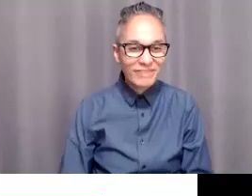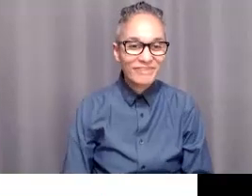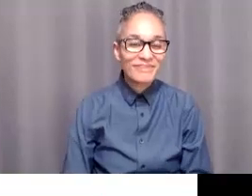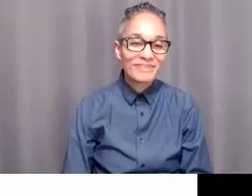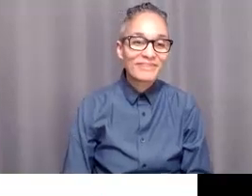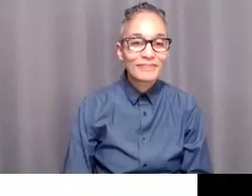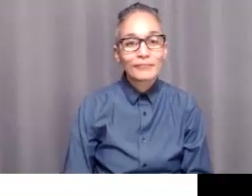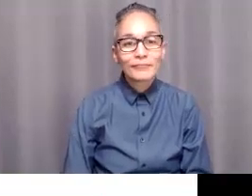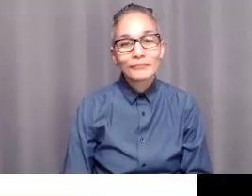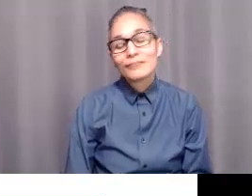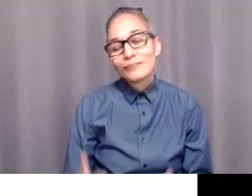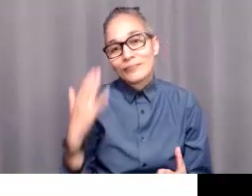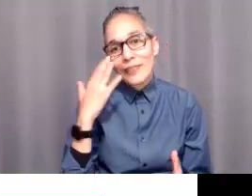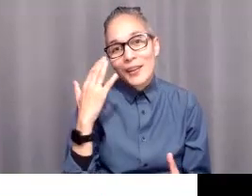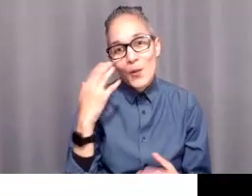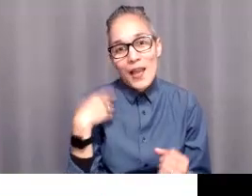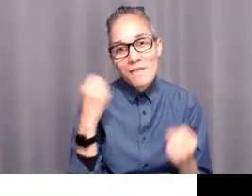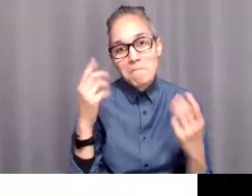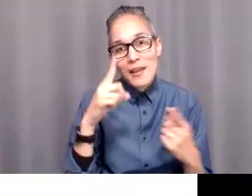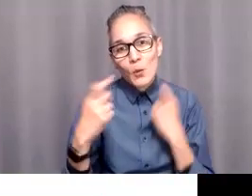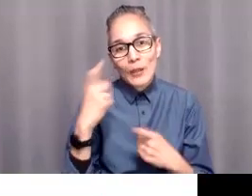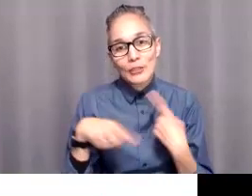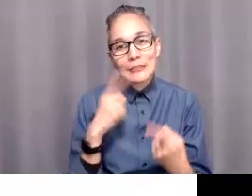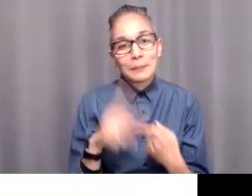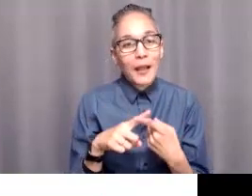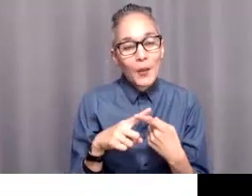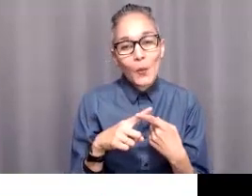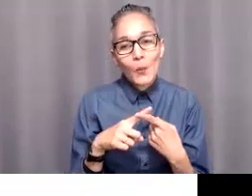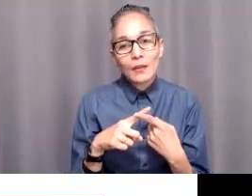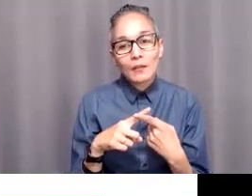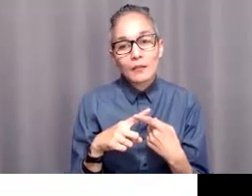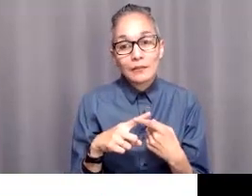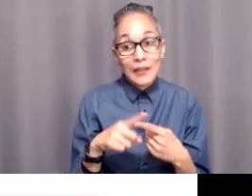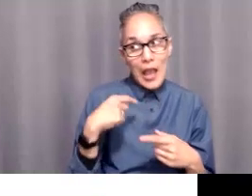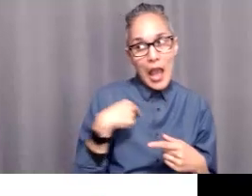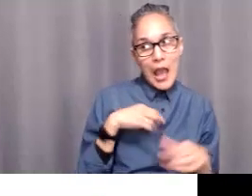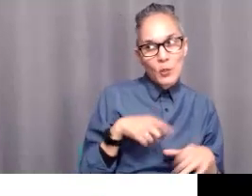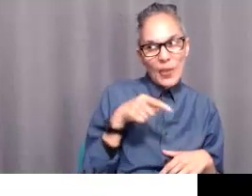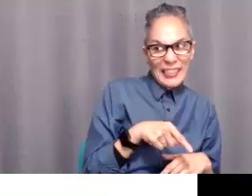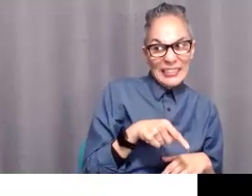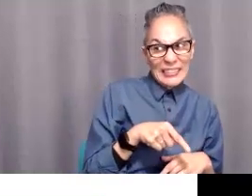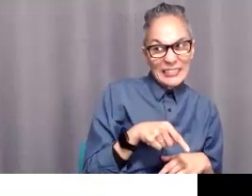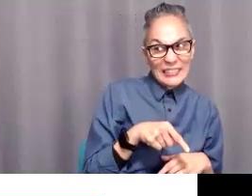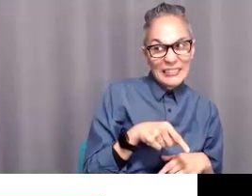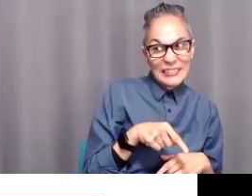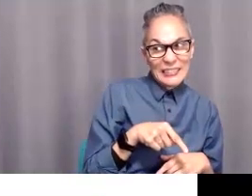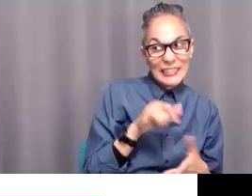I know there's a lot of questions, around what, you know, I'm doing this in my course. Would this be considered RSI.